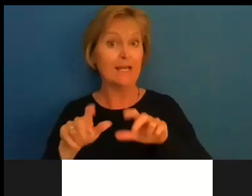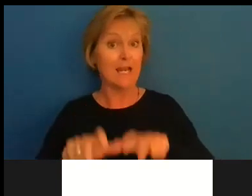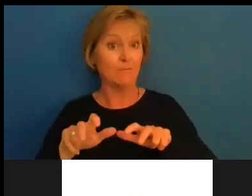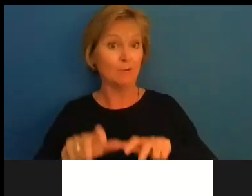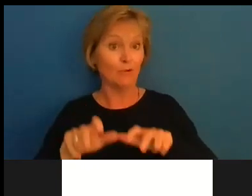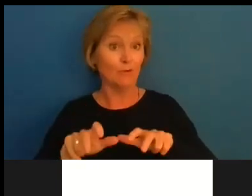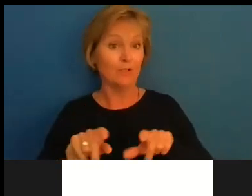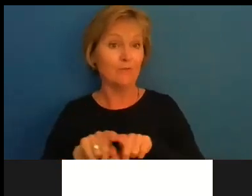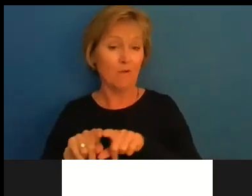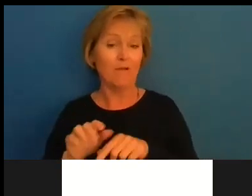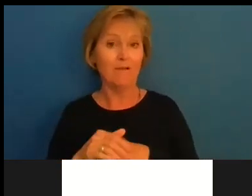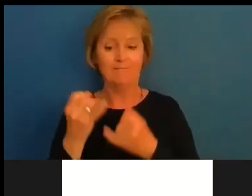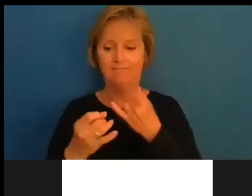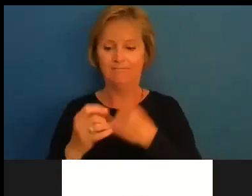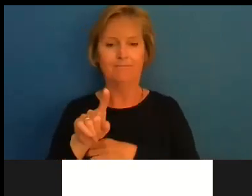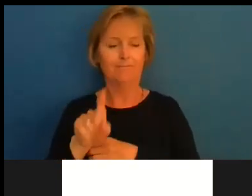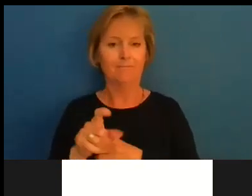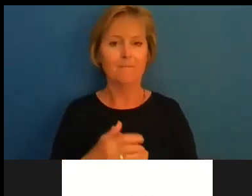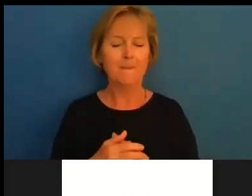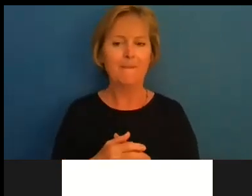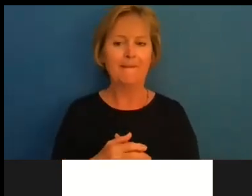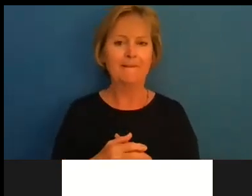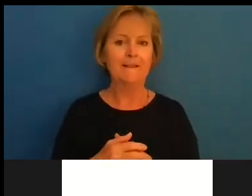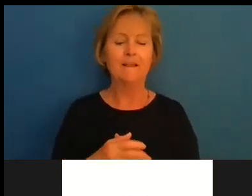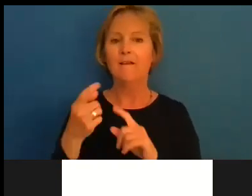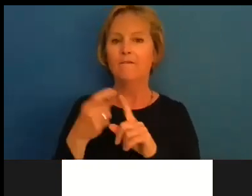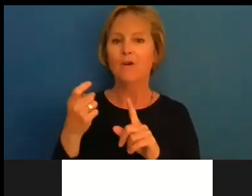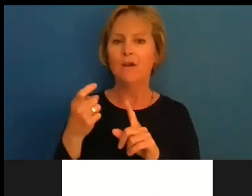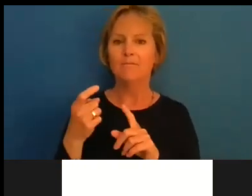So the last question here from anonymous,